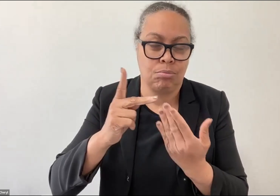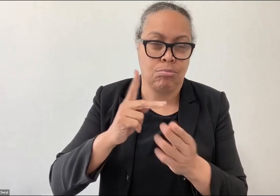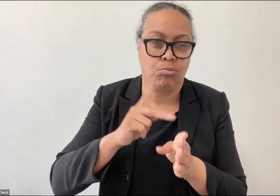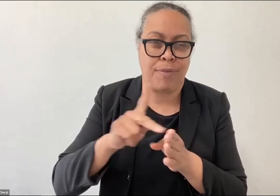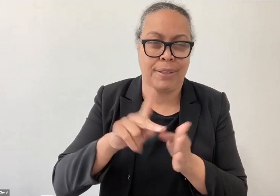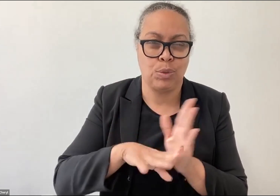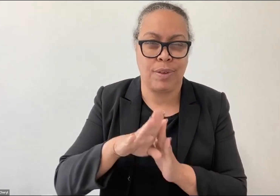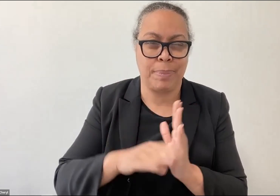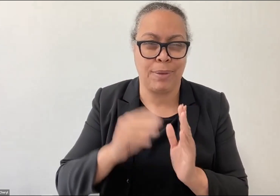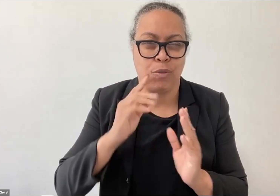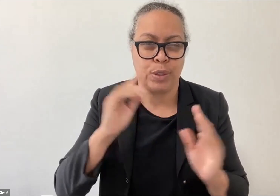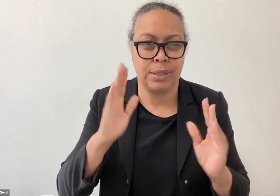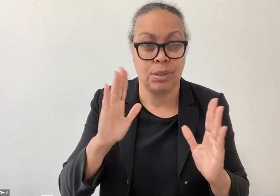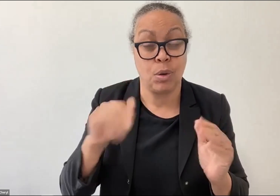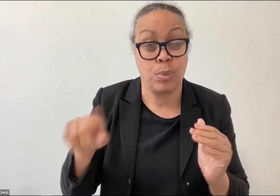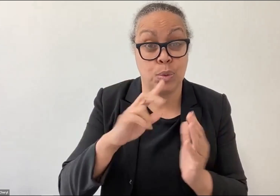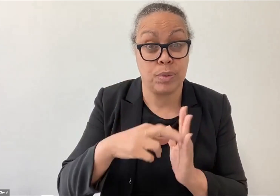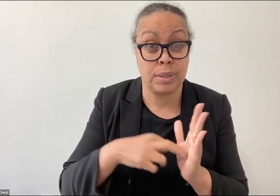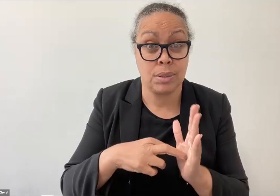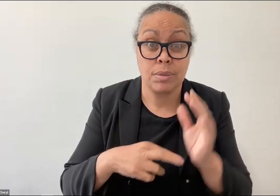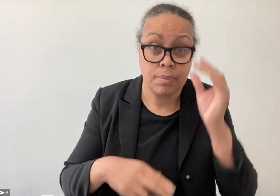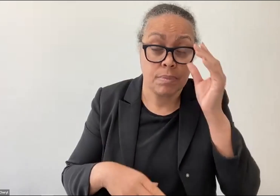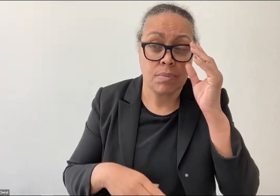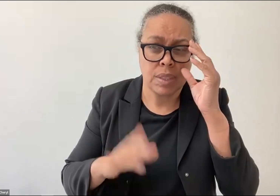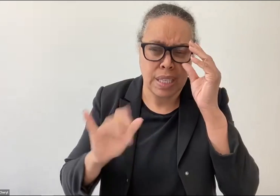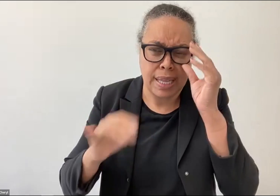So we hope you register I think we have that information in the chat.